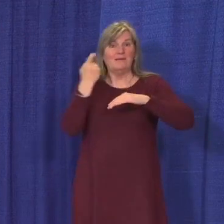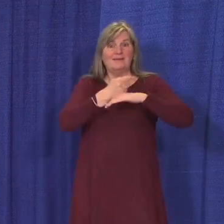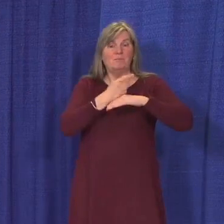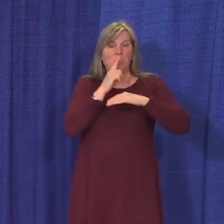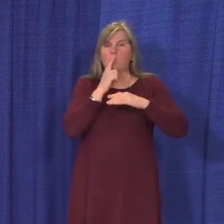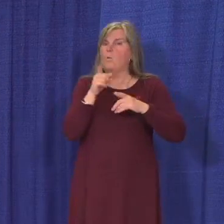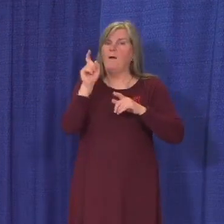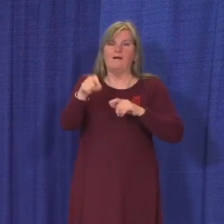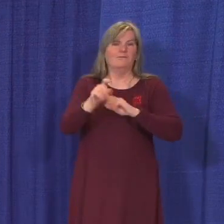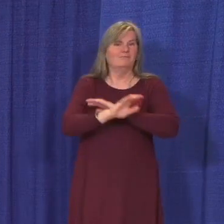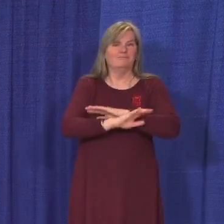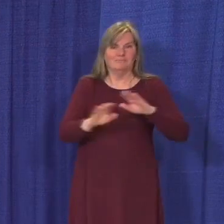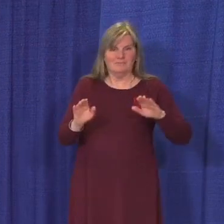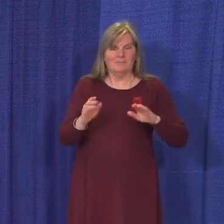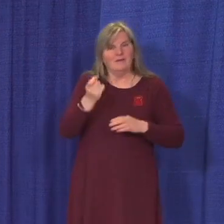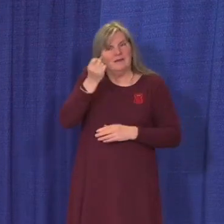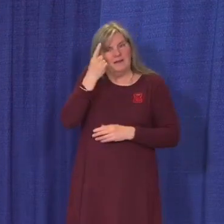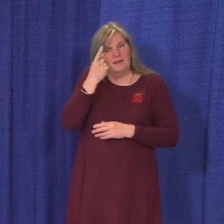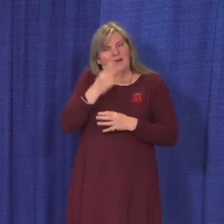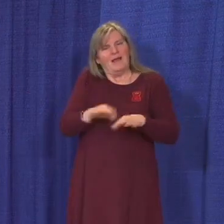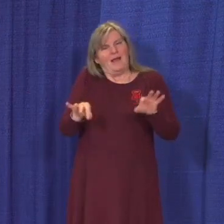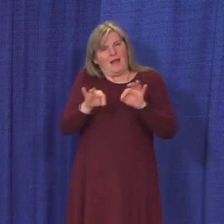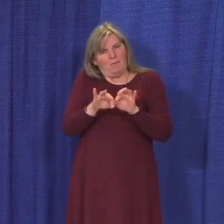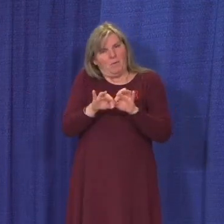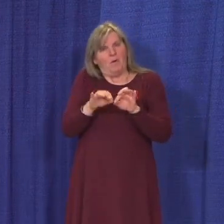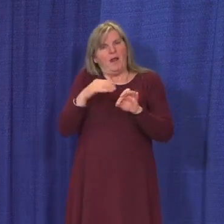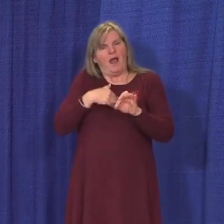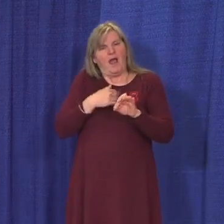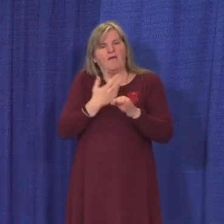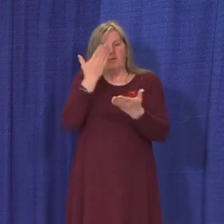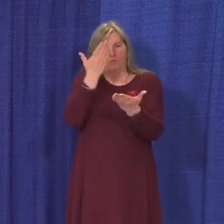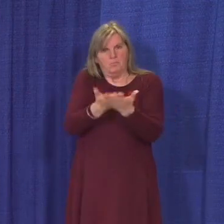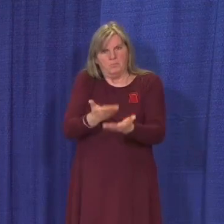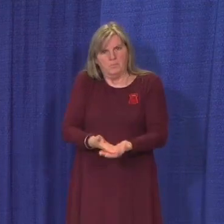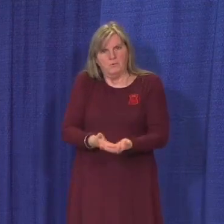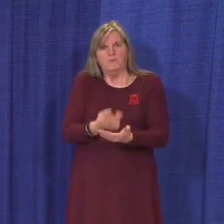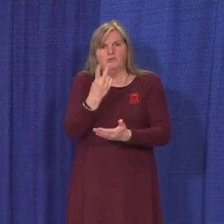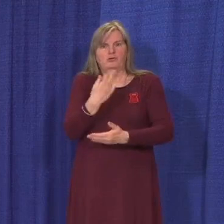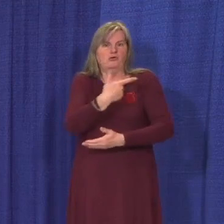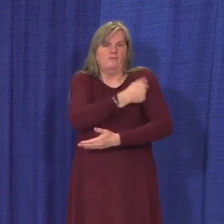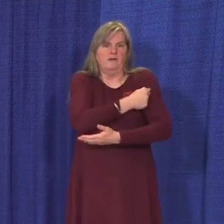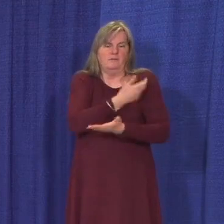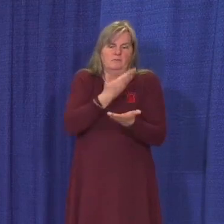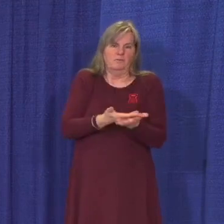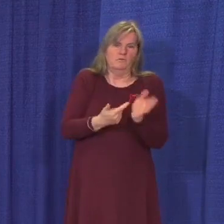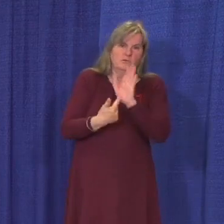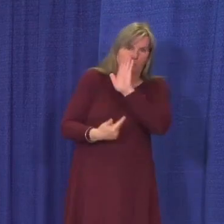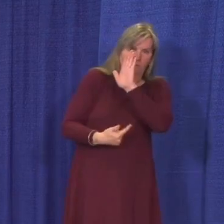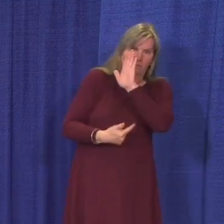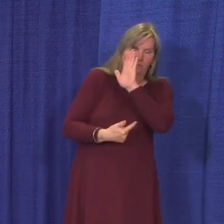the coming weeks. As of May 25th people who are fully vaccinated will no longer